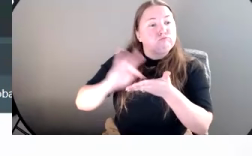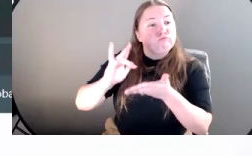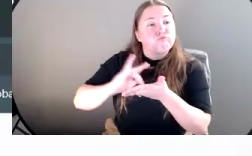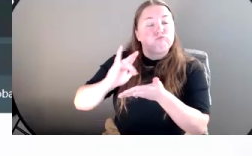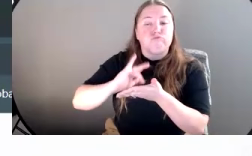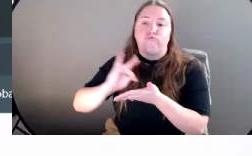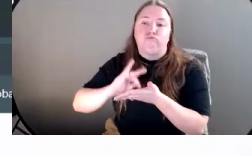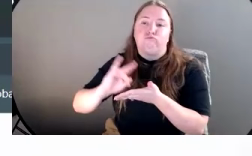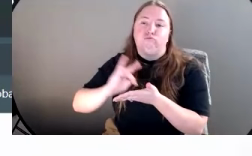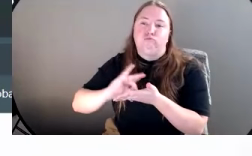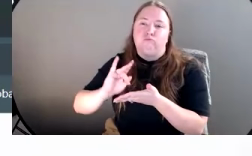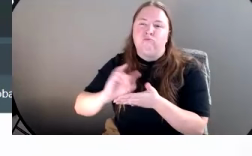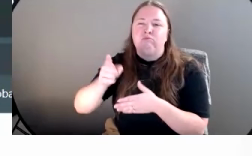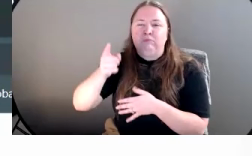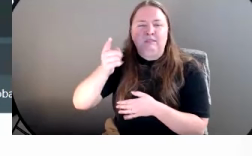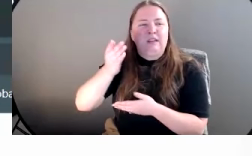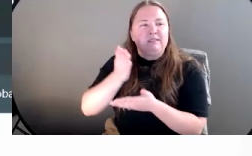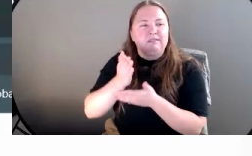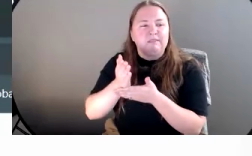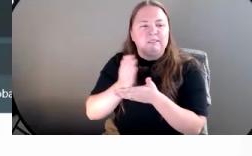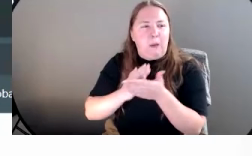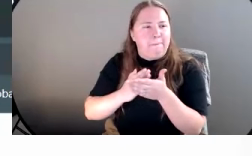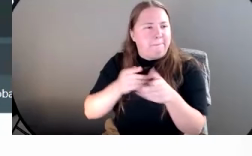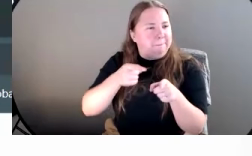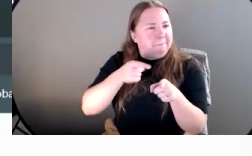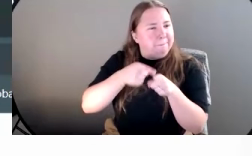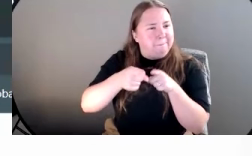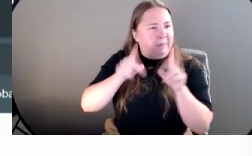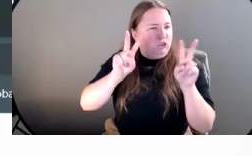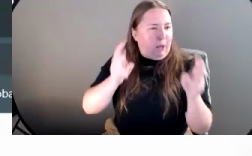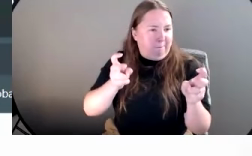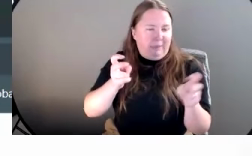These are some by specific topics. So if you want to look at readings